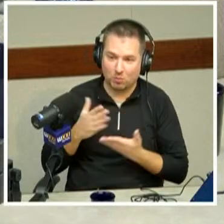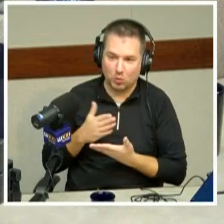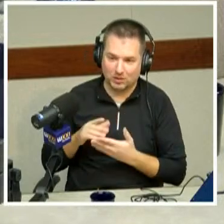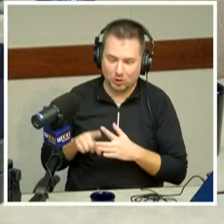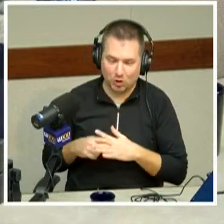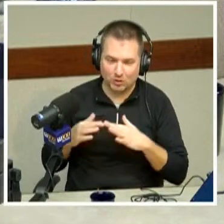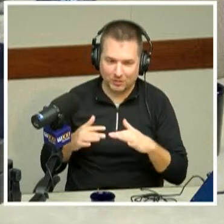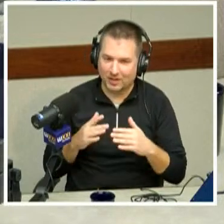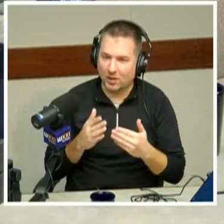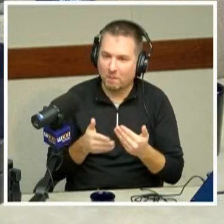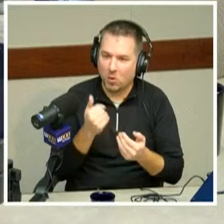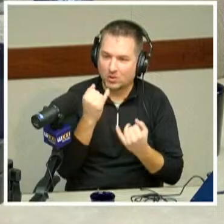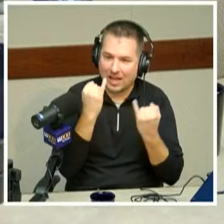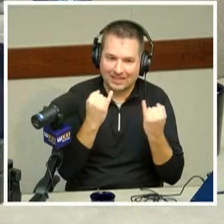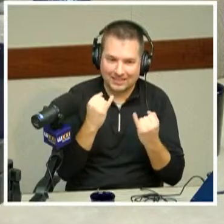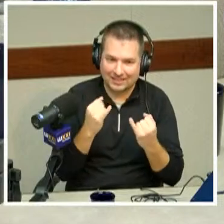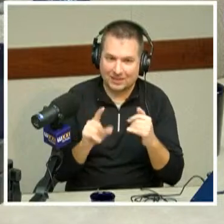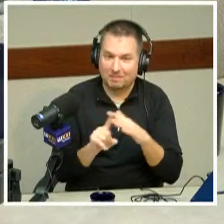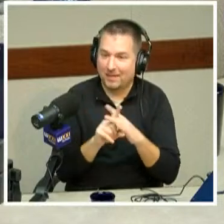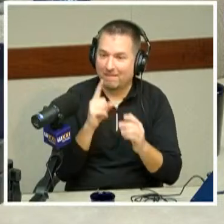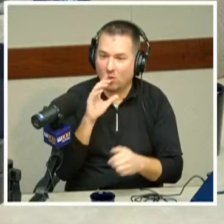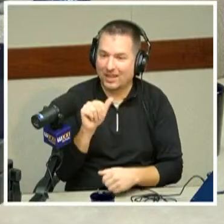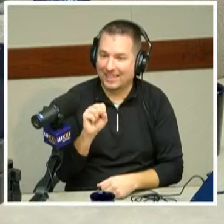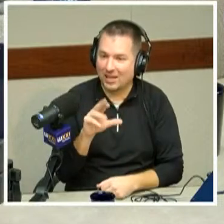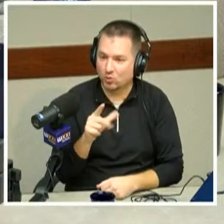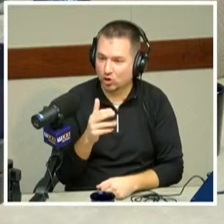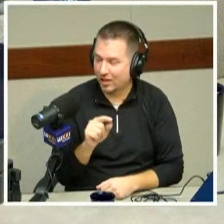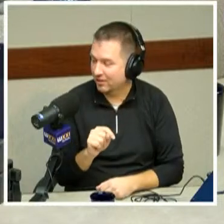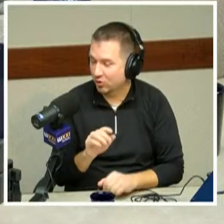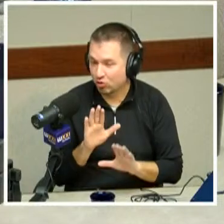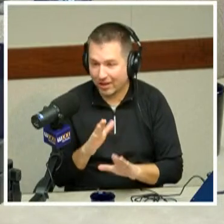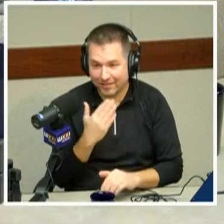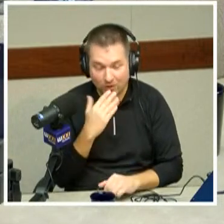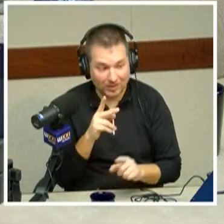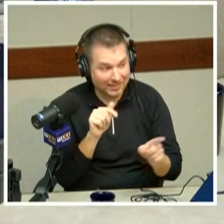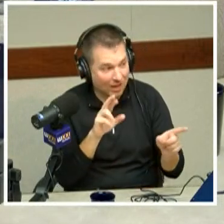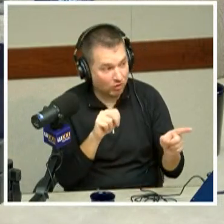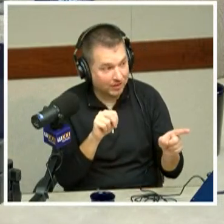are just come across the Casual chat great thank you so much and Karen folks can find